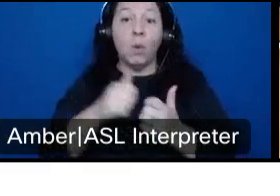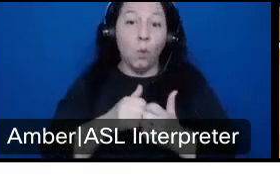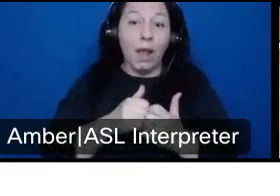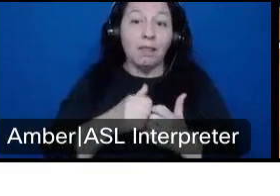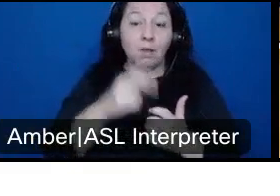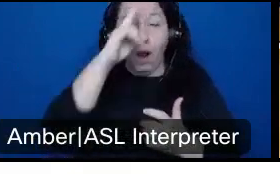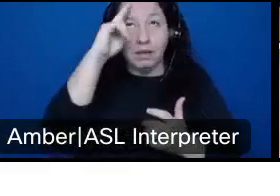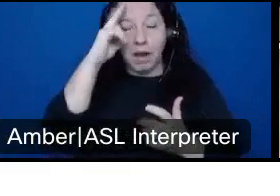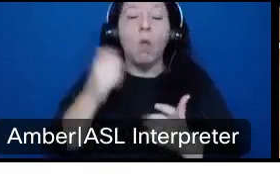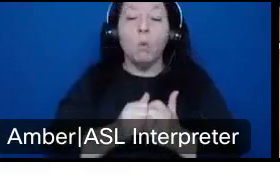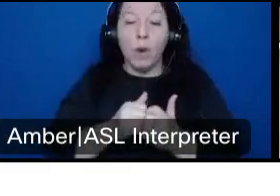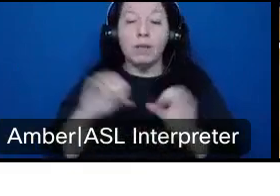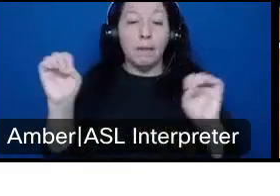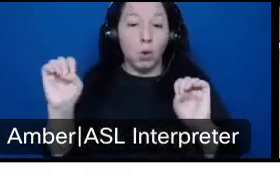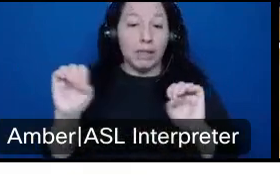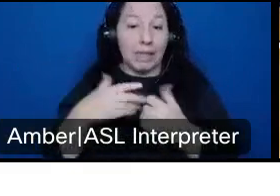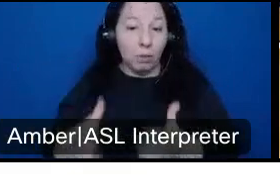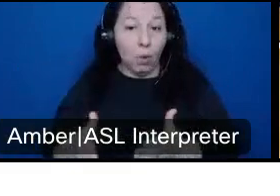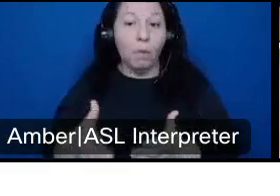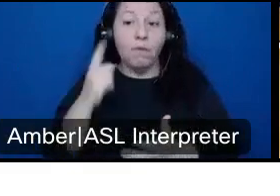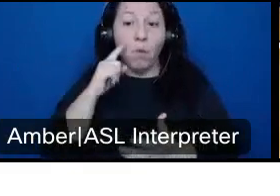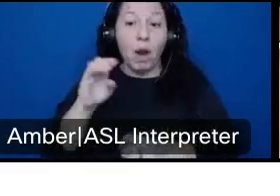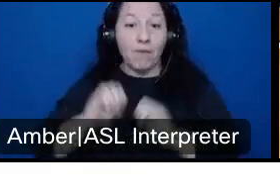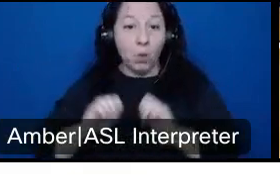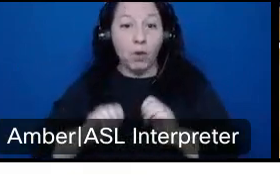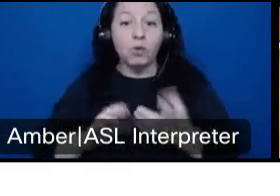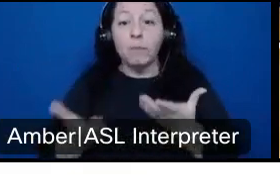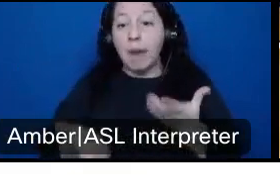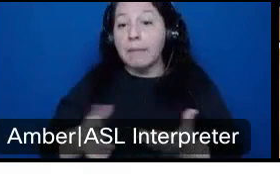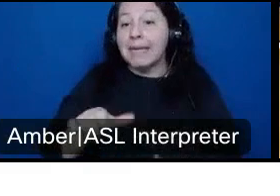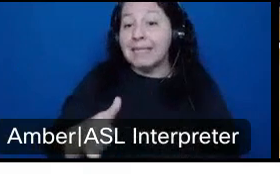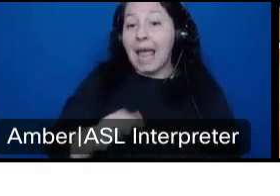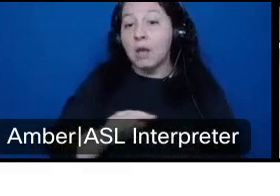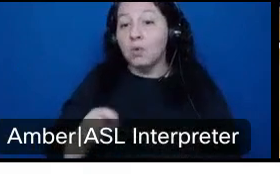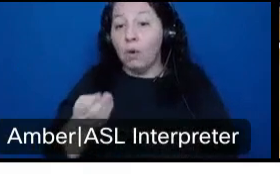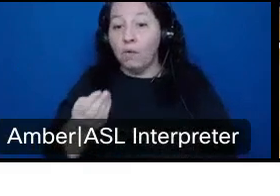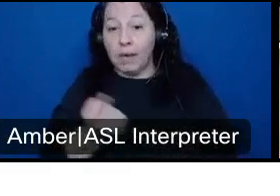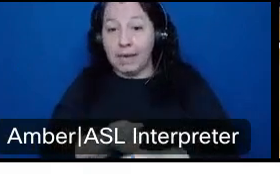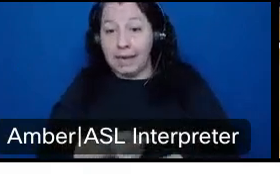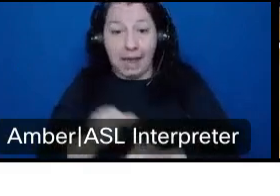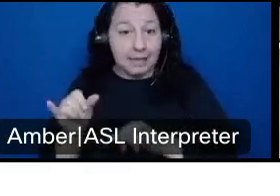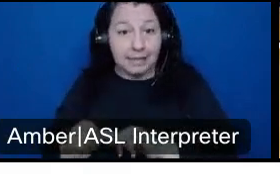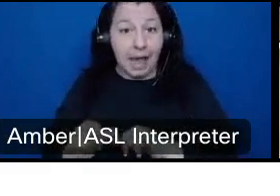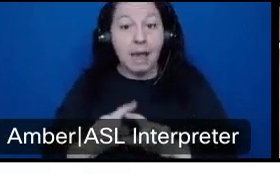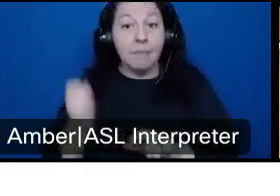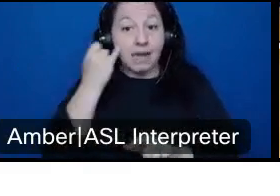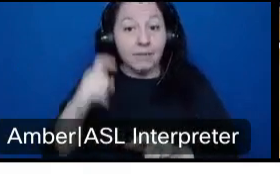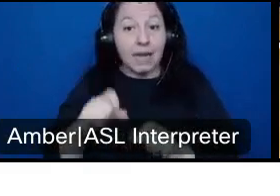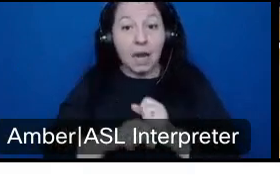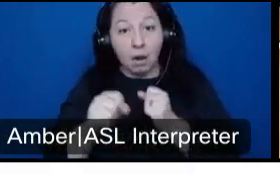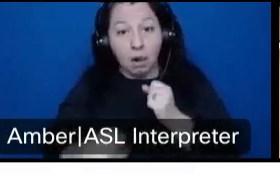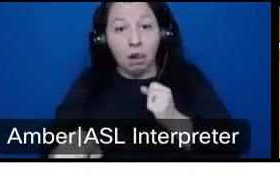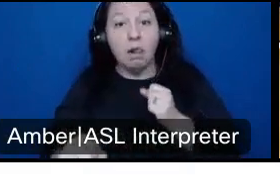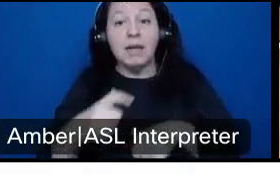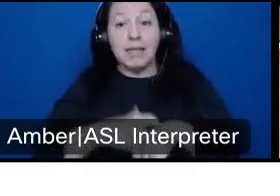Maybe have a 1014 days day, but then if they need longer treatment, instead of staying with us, they'll move.